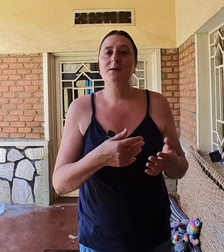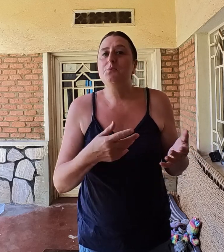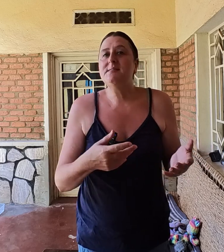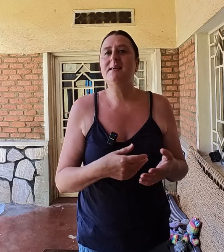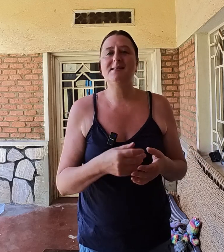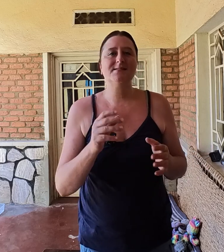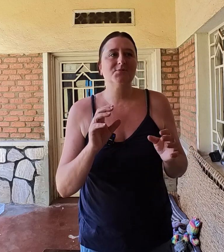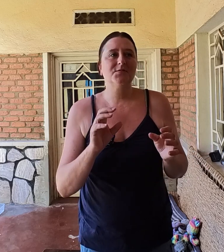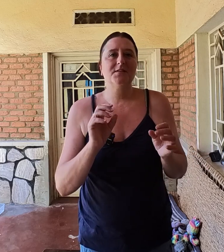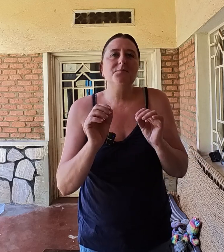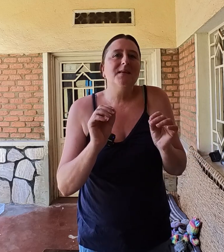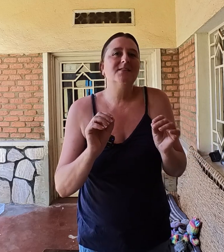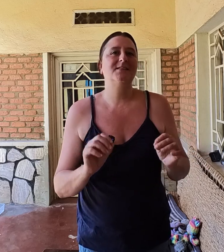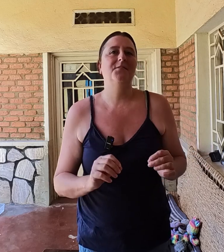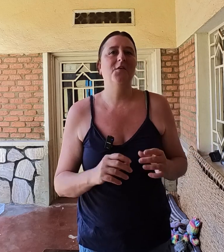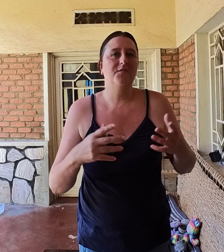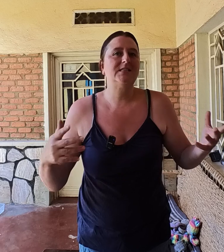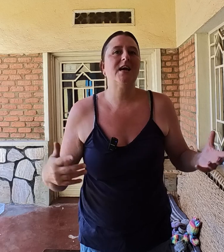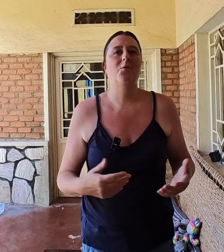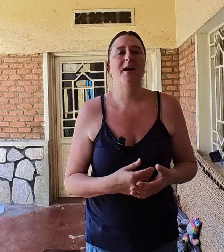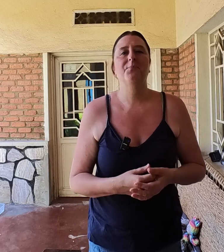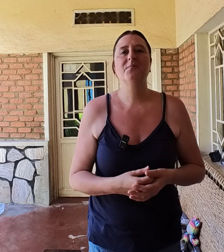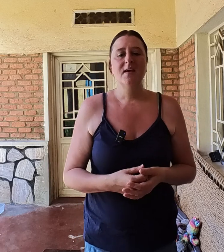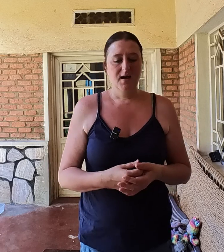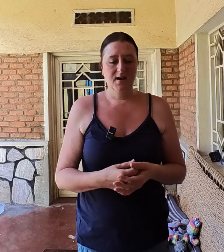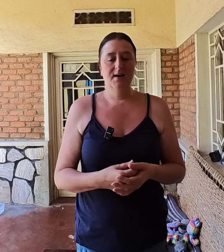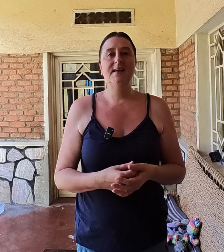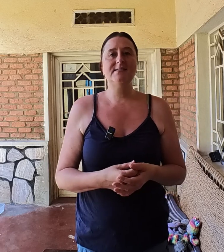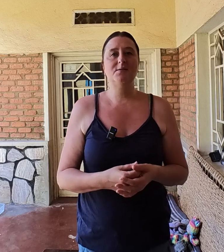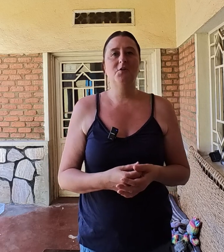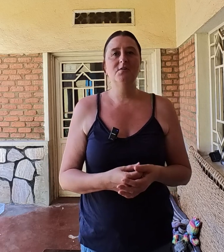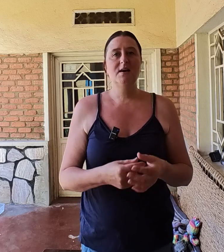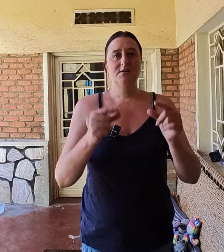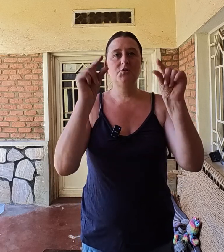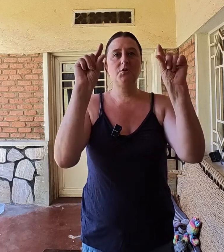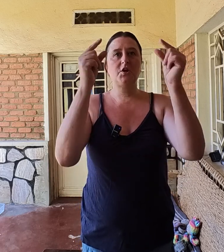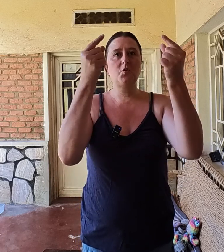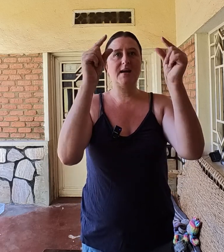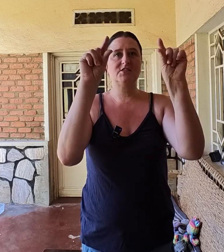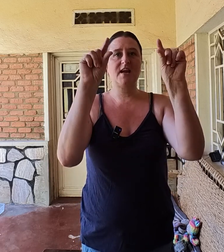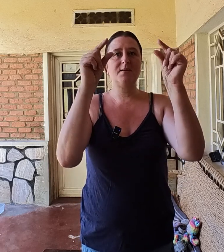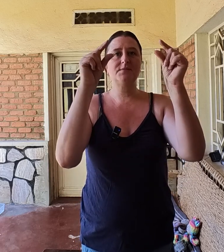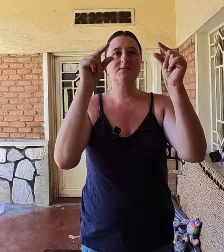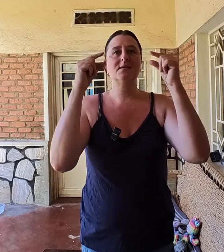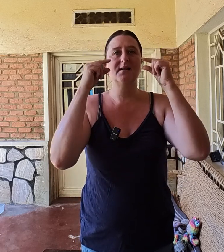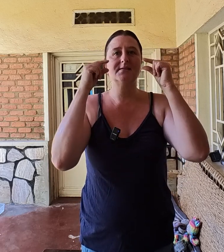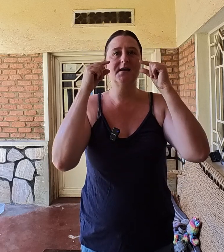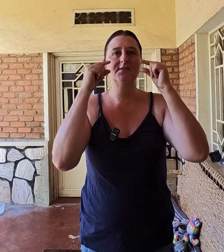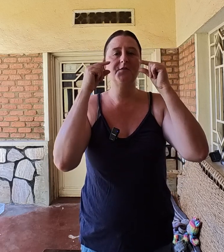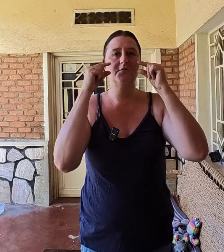But ipusi is sort of the diminutive of injangwe. An easy one. Two Q handshapes at the side of